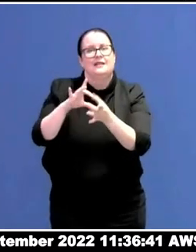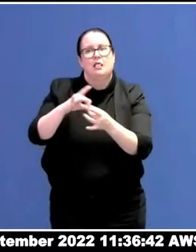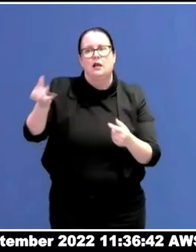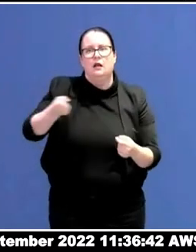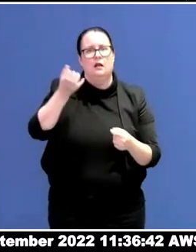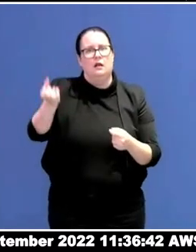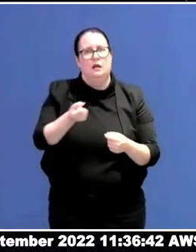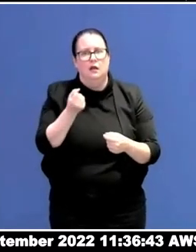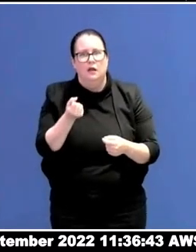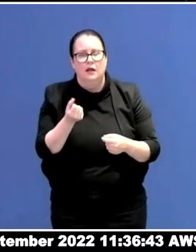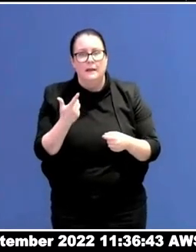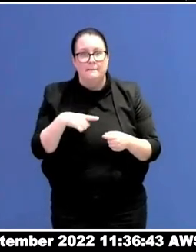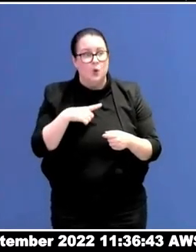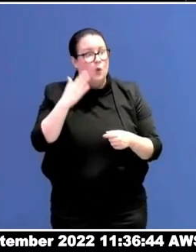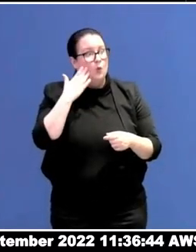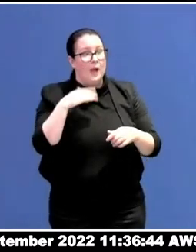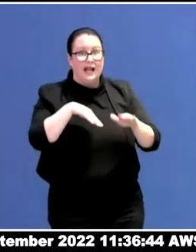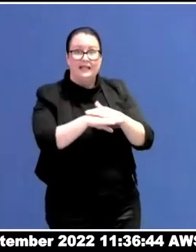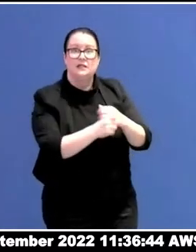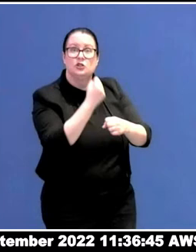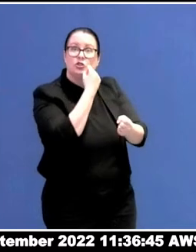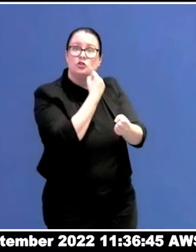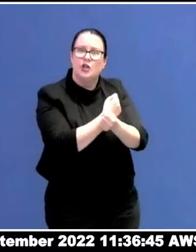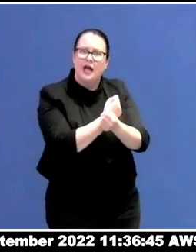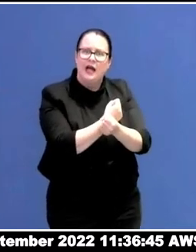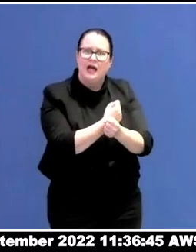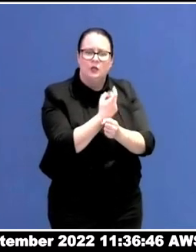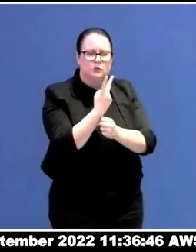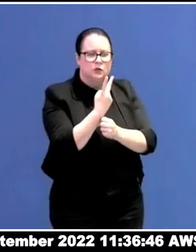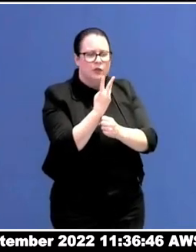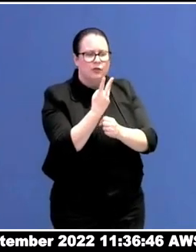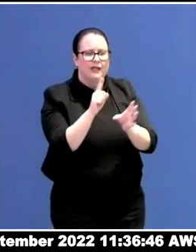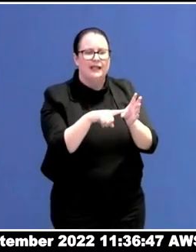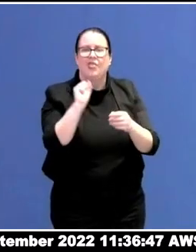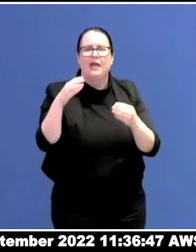When a person is in the prison system, after two or three years their bank accounts close.